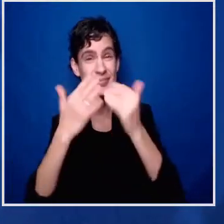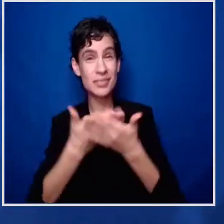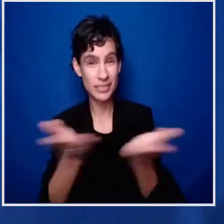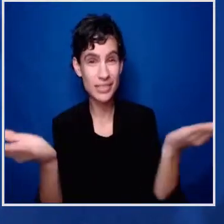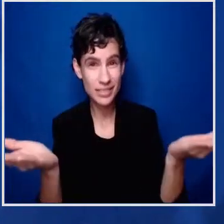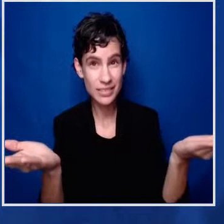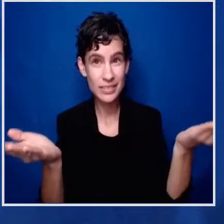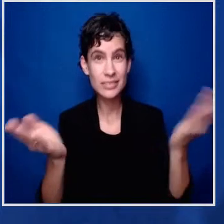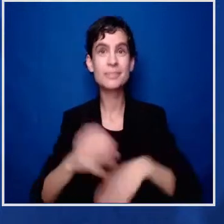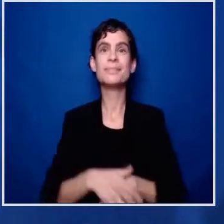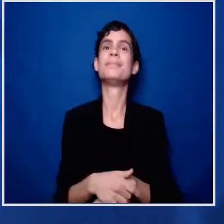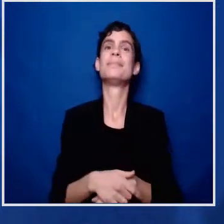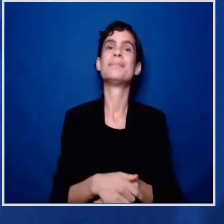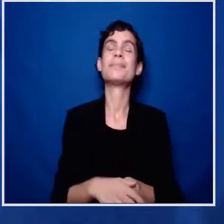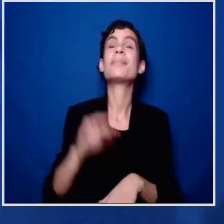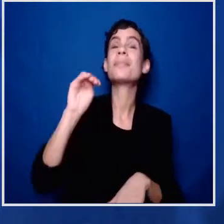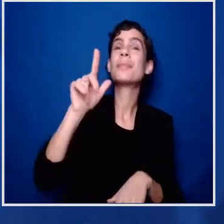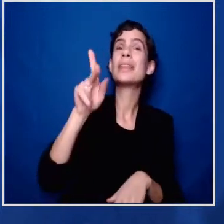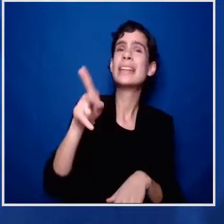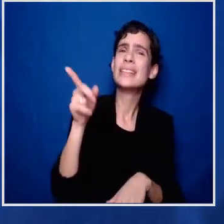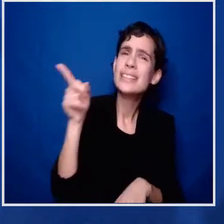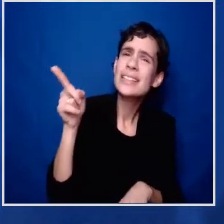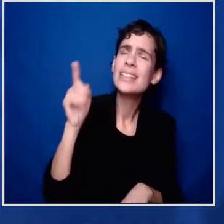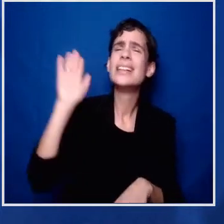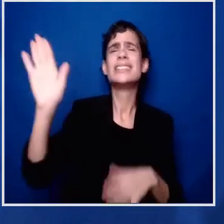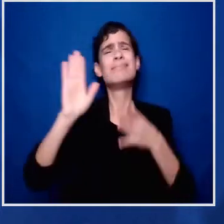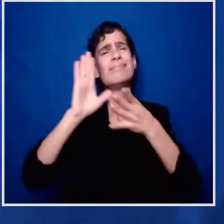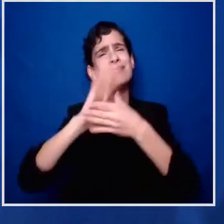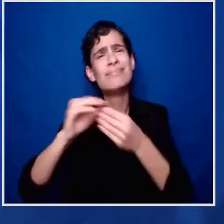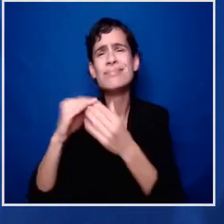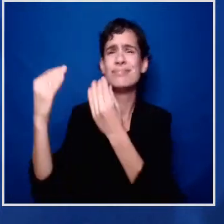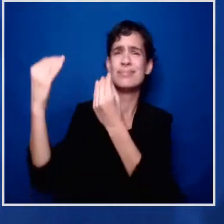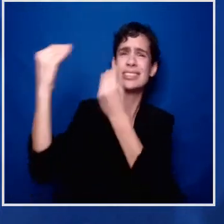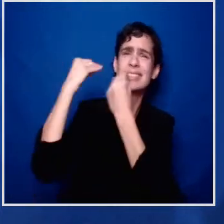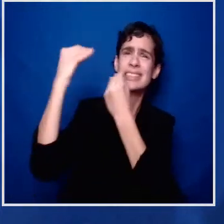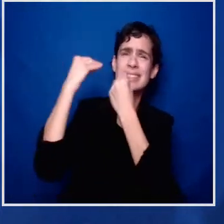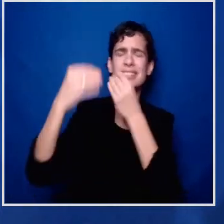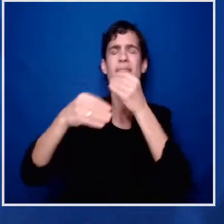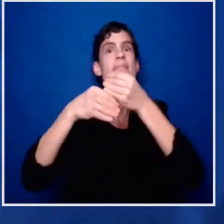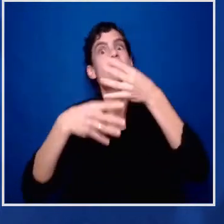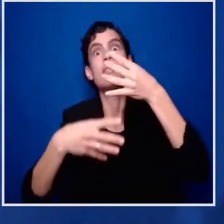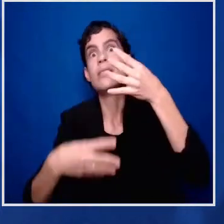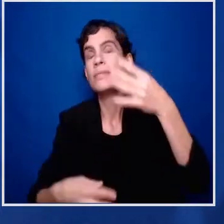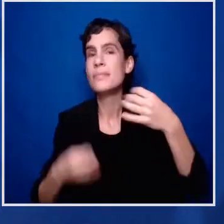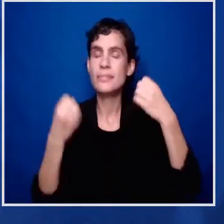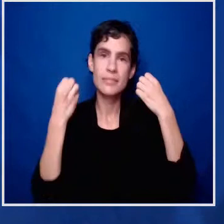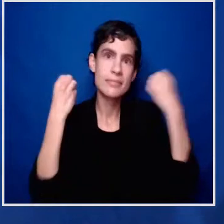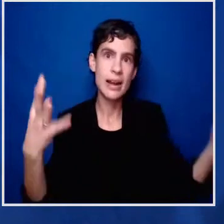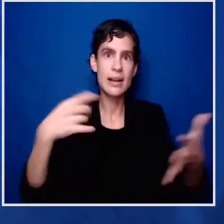DR. KING LEFT US HIS WORDS , LIFE EXAMPLE, AND LEGACY TO